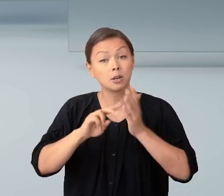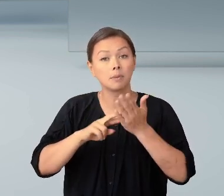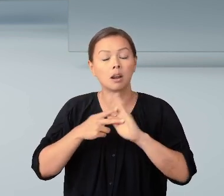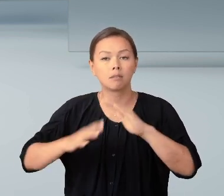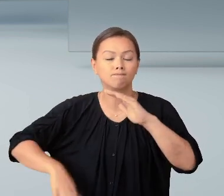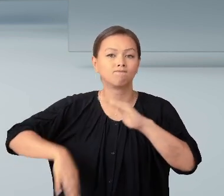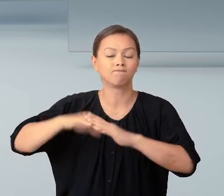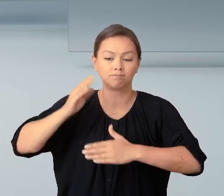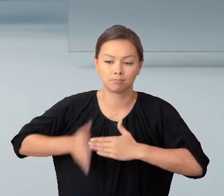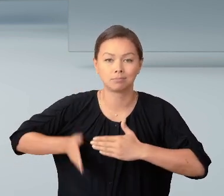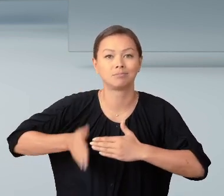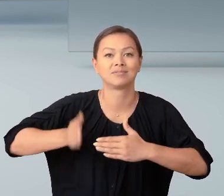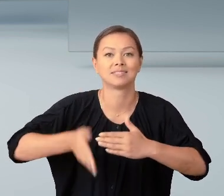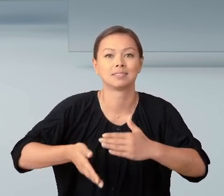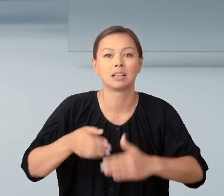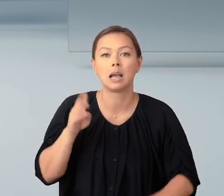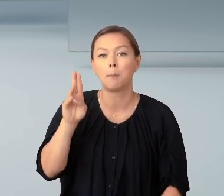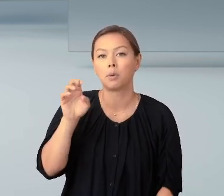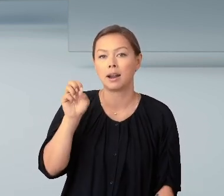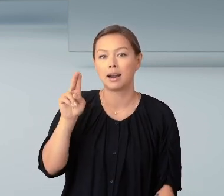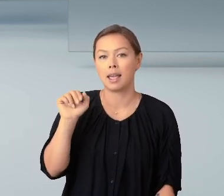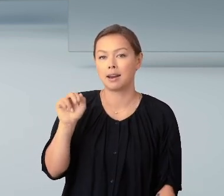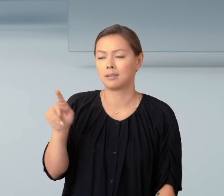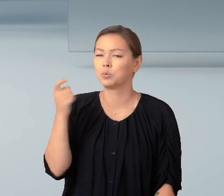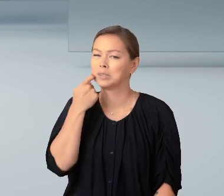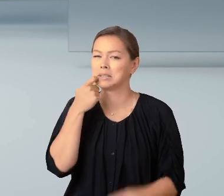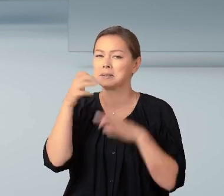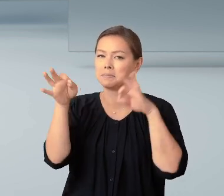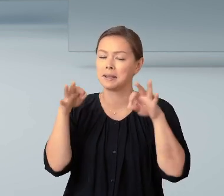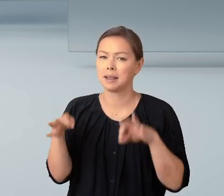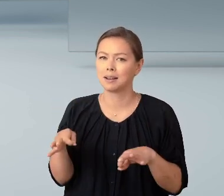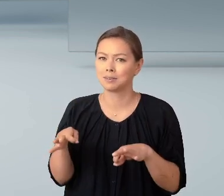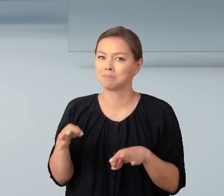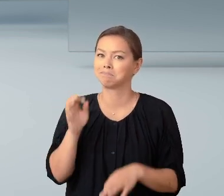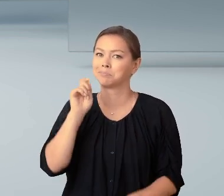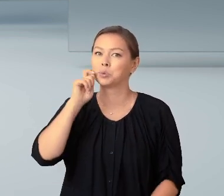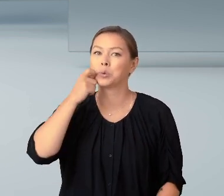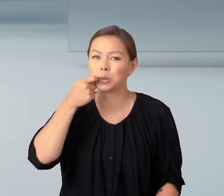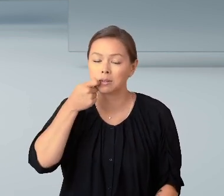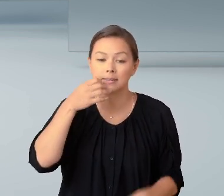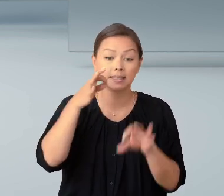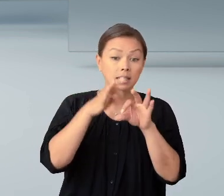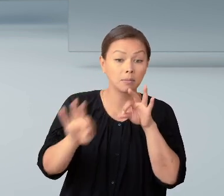was giving us a little sneak peek about. Simplify, unify, and innovate.